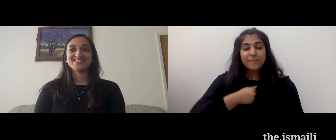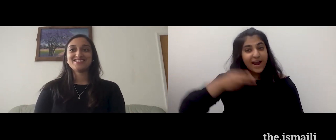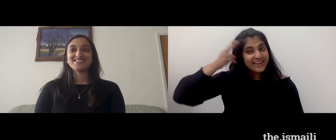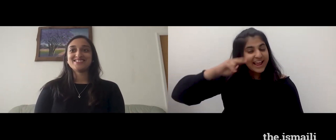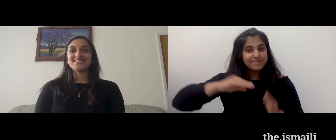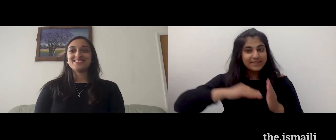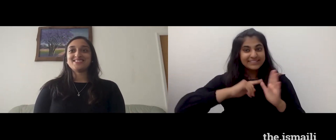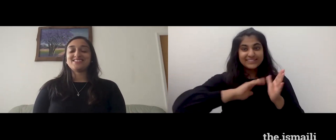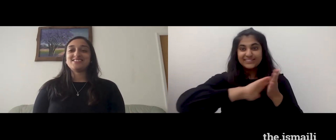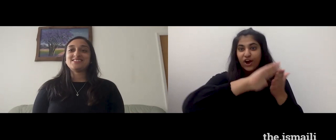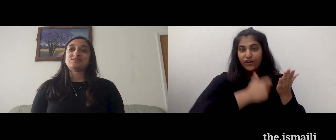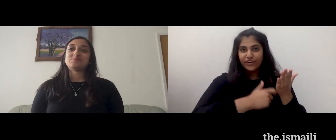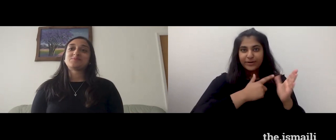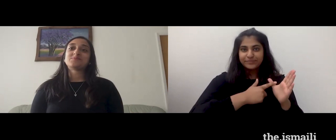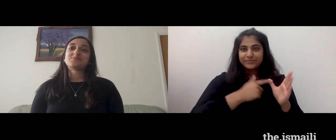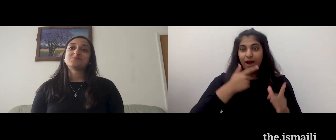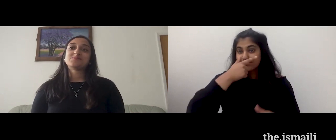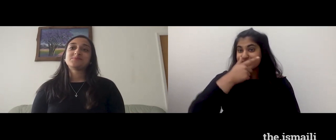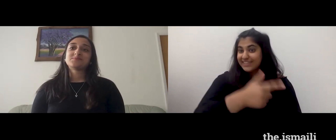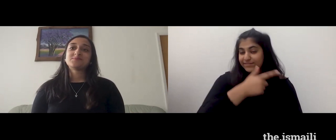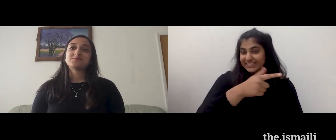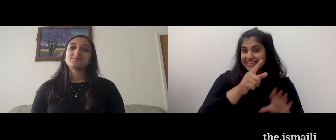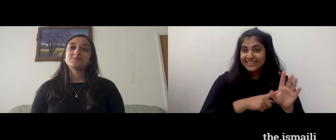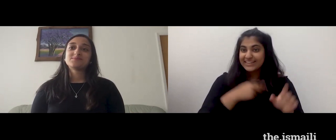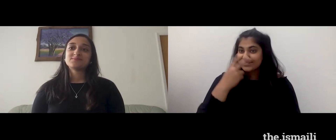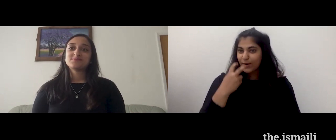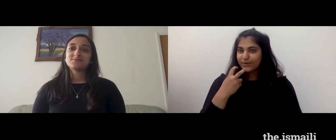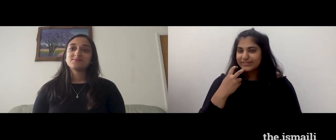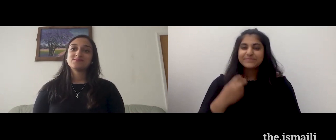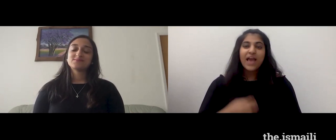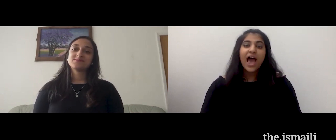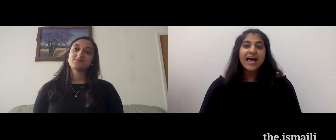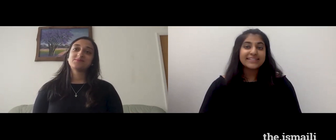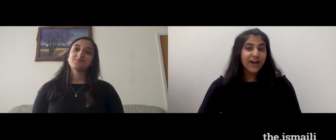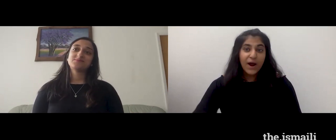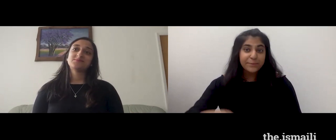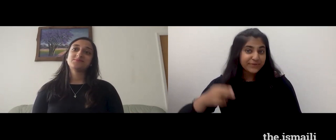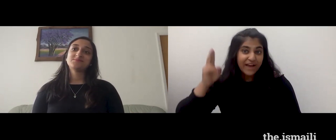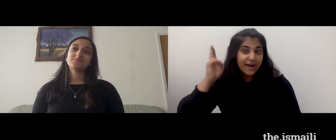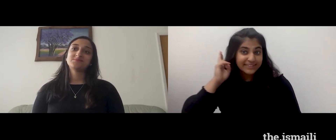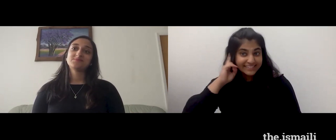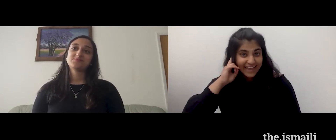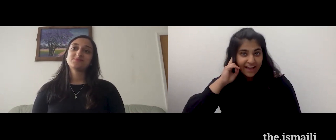My name is Zahra. I'm 17 years old and I'm profoundly deaf.